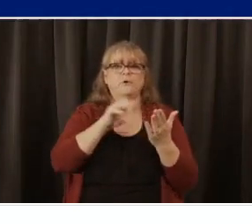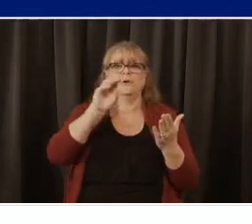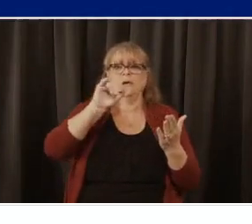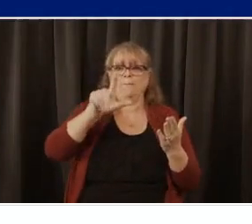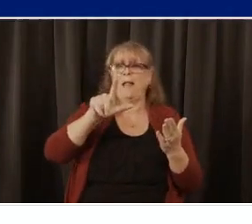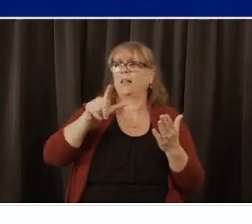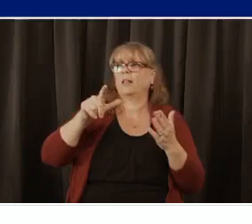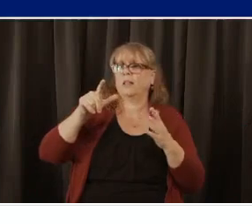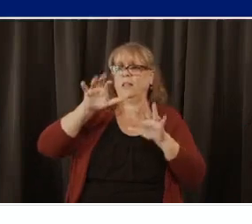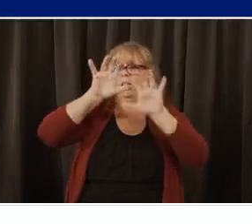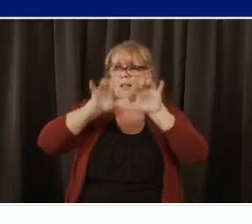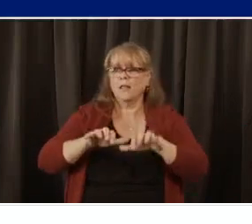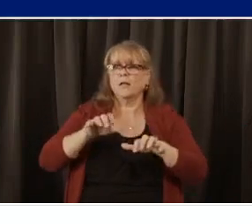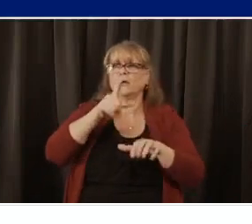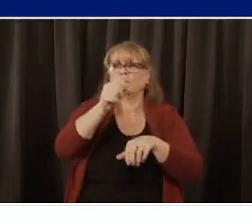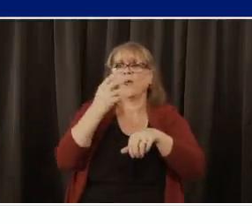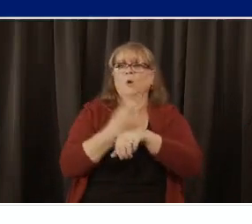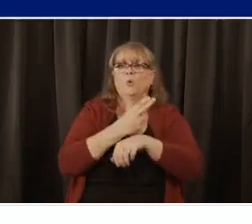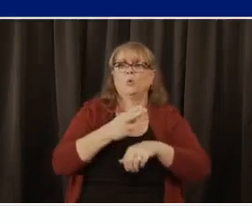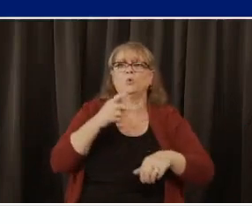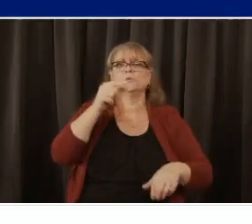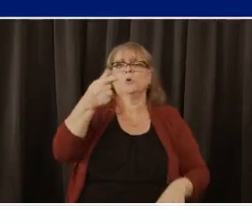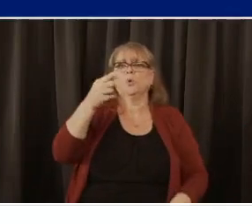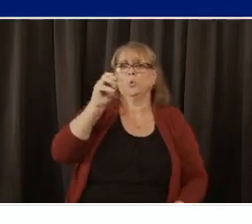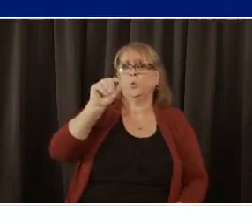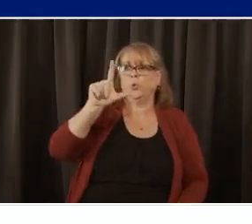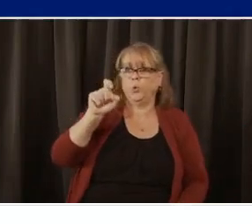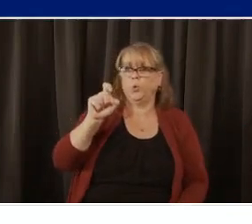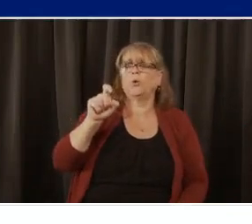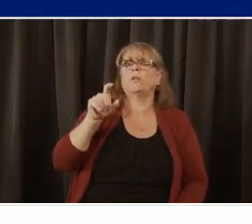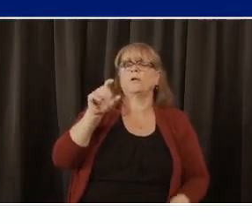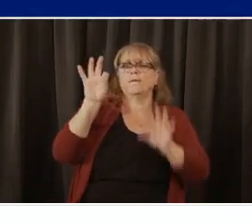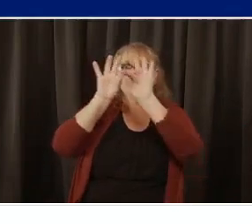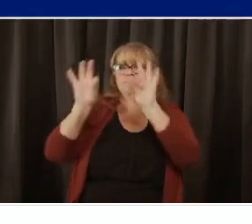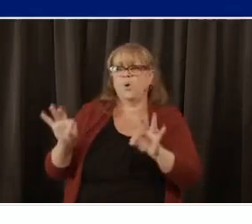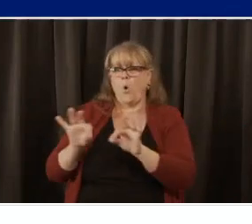to order that kit free of charge directly to your home. When you get your kit there's instructions